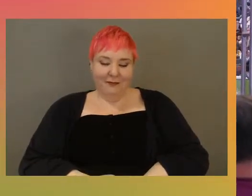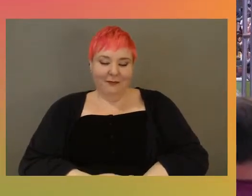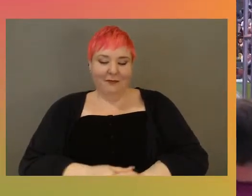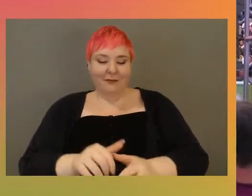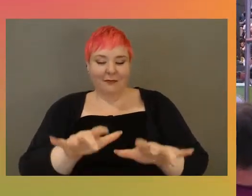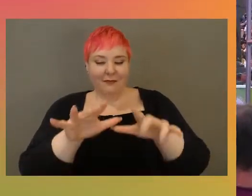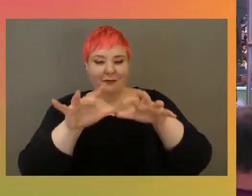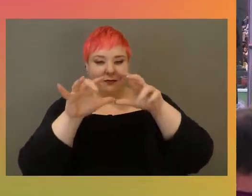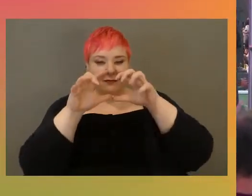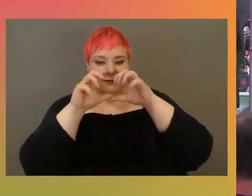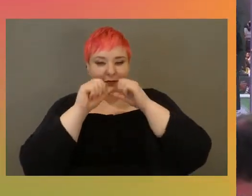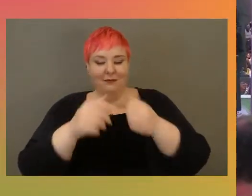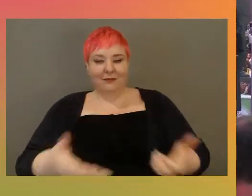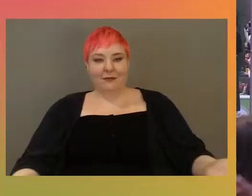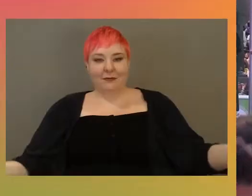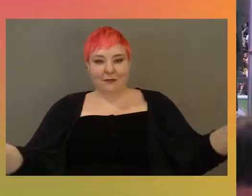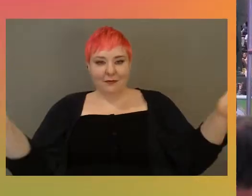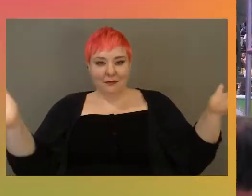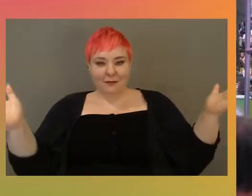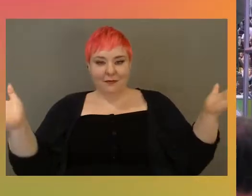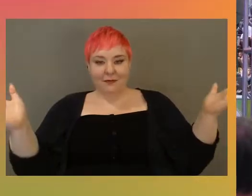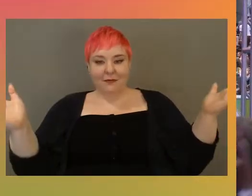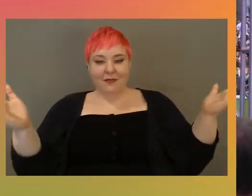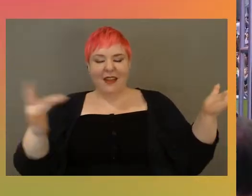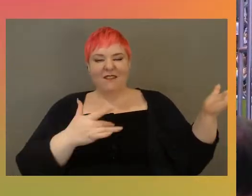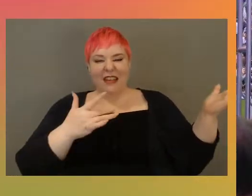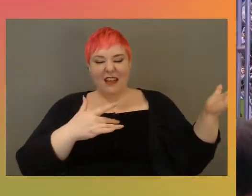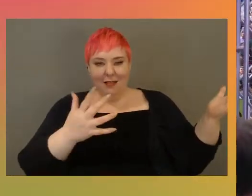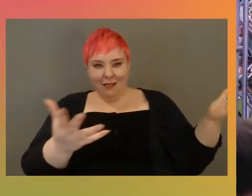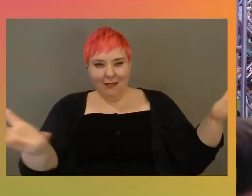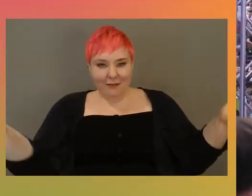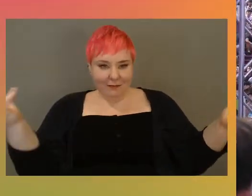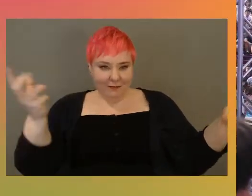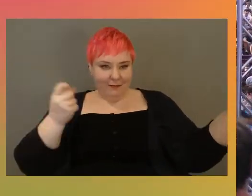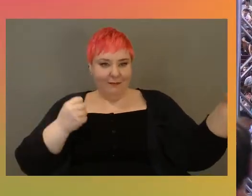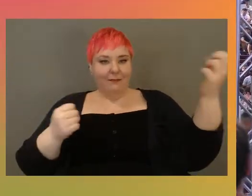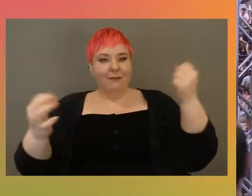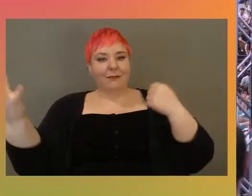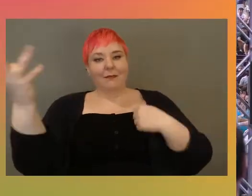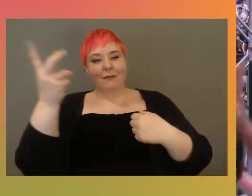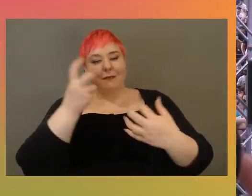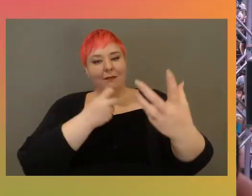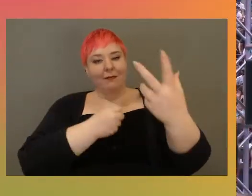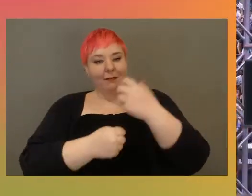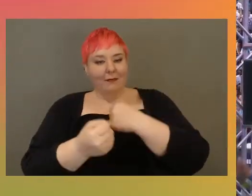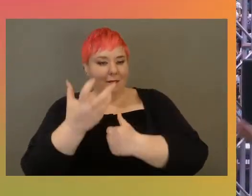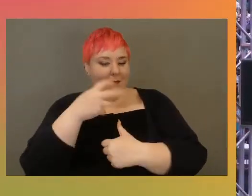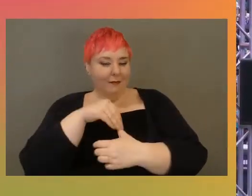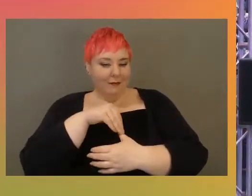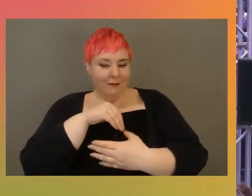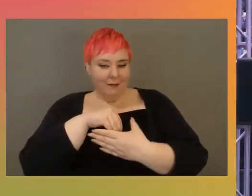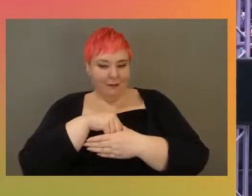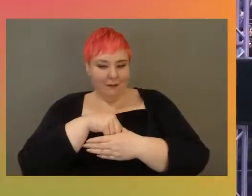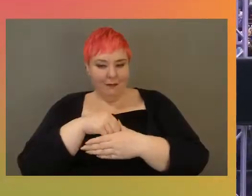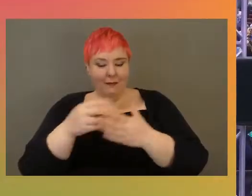GAZE OUT INTO THE PANORAMIC VIEW OF YOUR VISION.